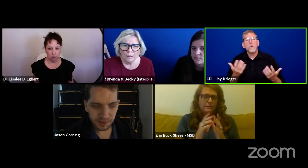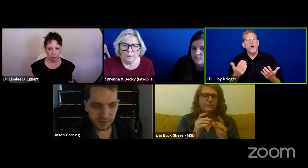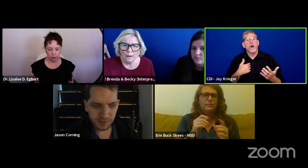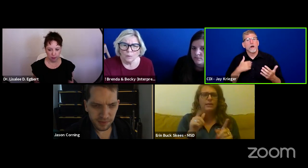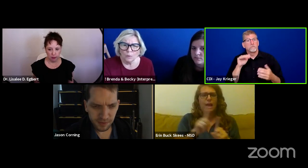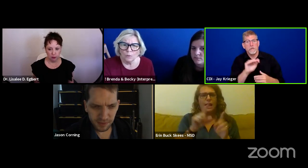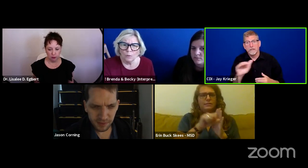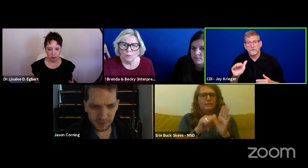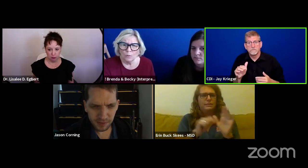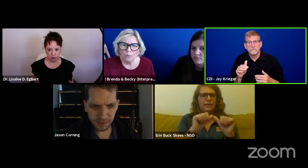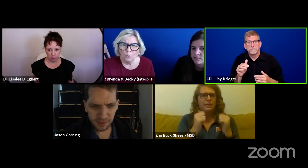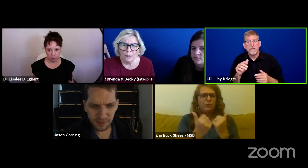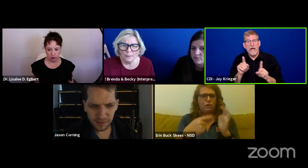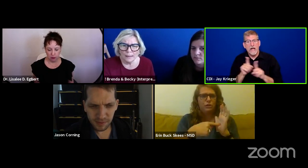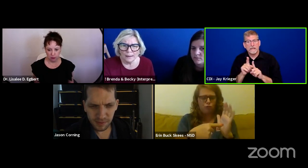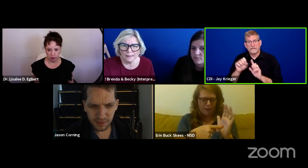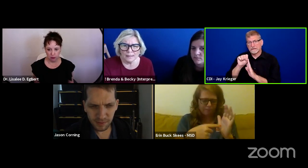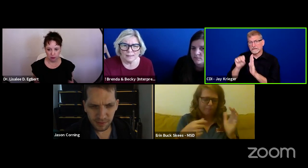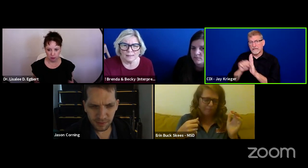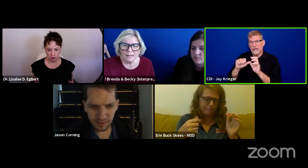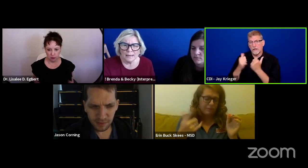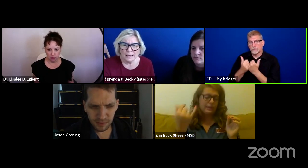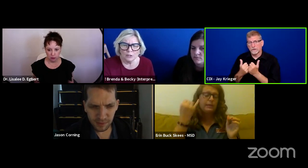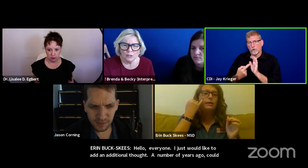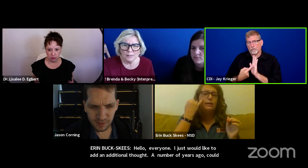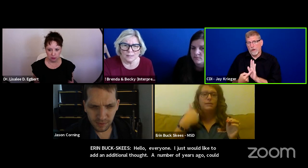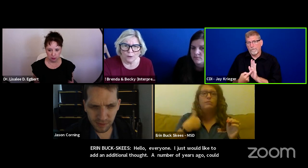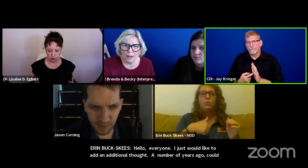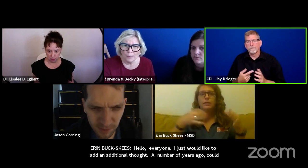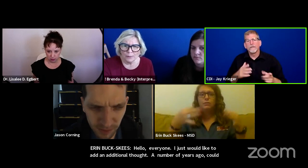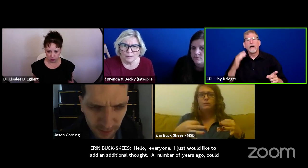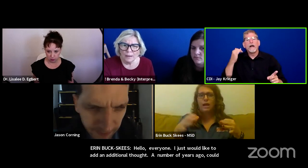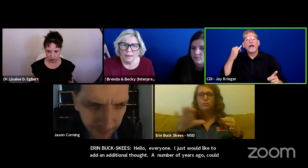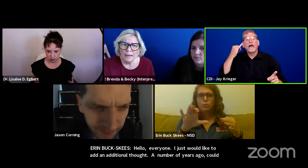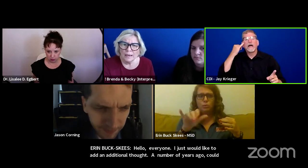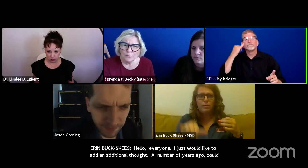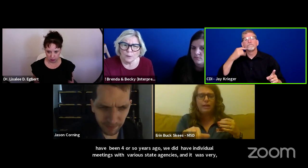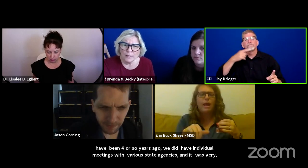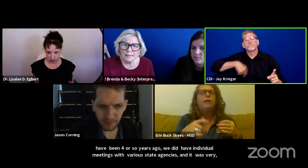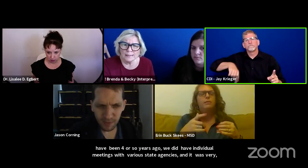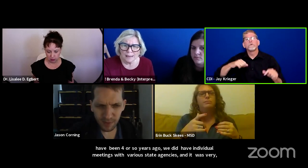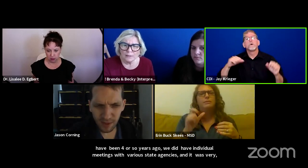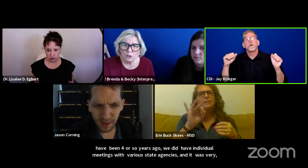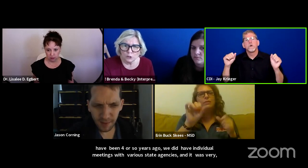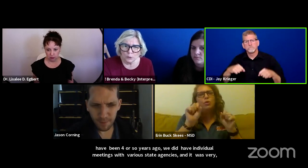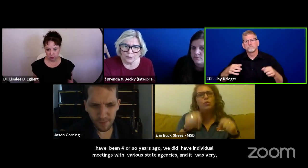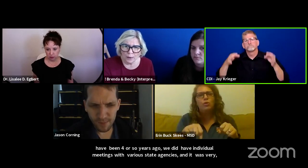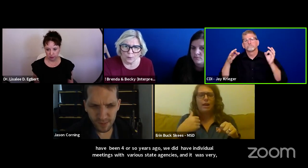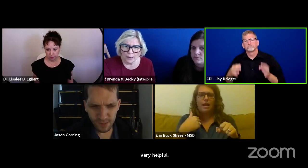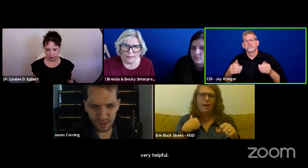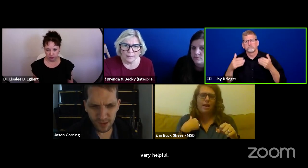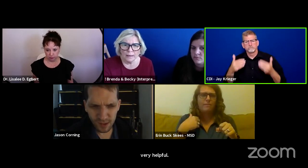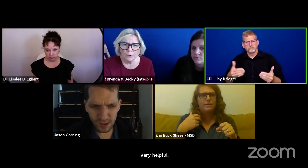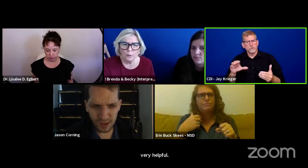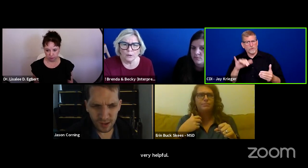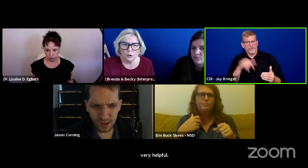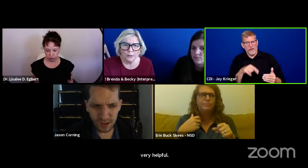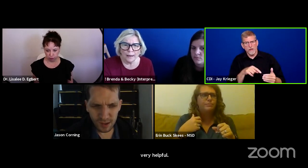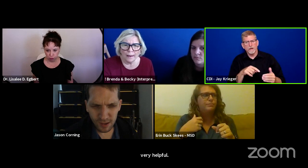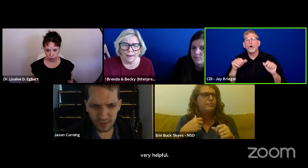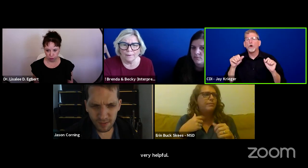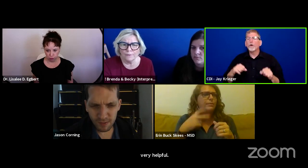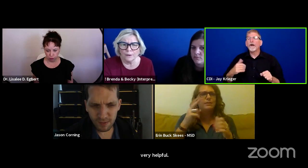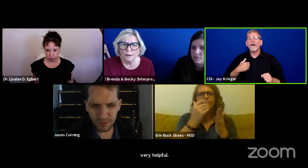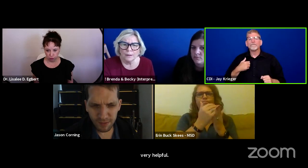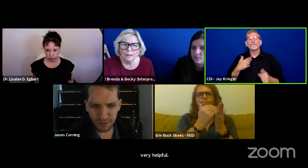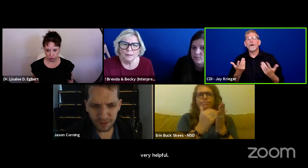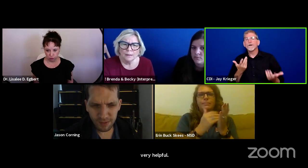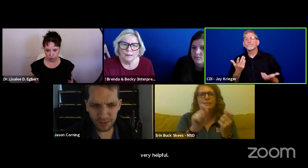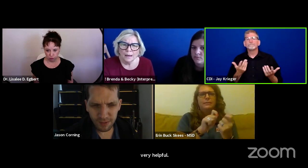Now, what I'm asking as a state agency rep, if we decide to do that way, if we could have,